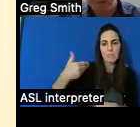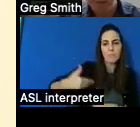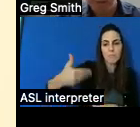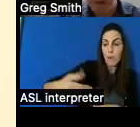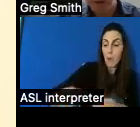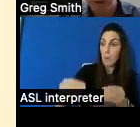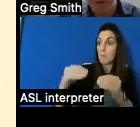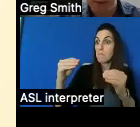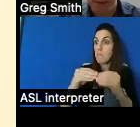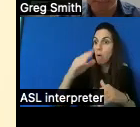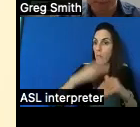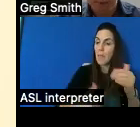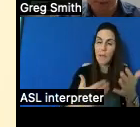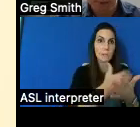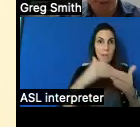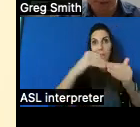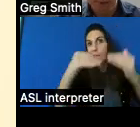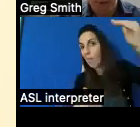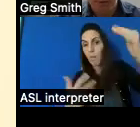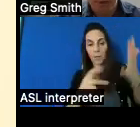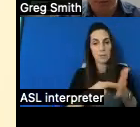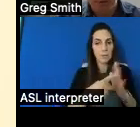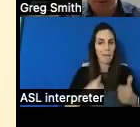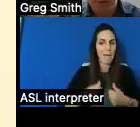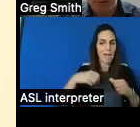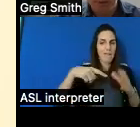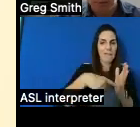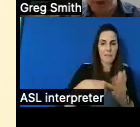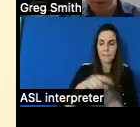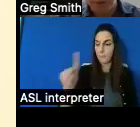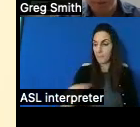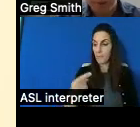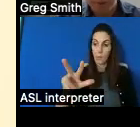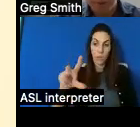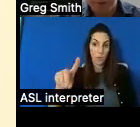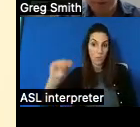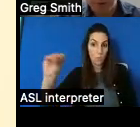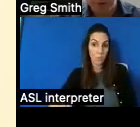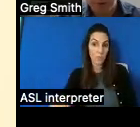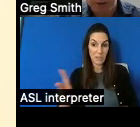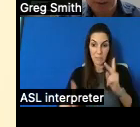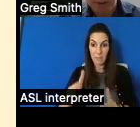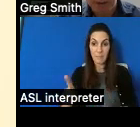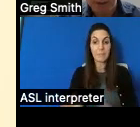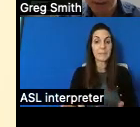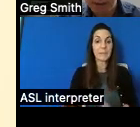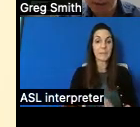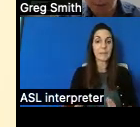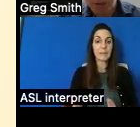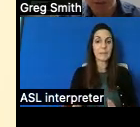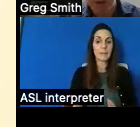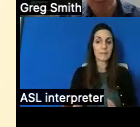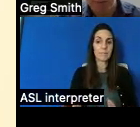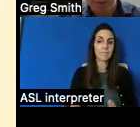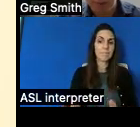they're essentially living in debt and only about 31% of people score at a 80% level sort